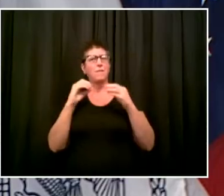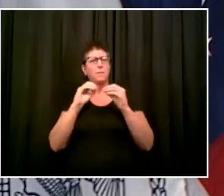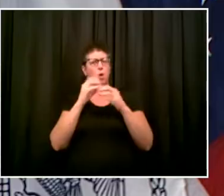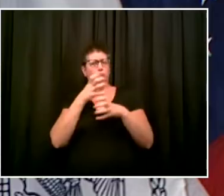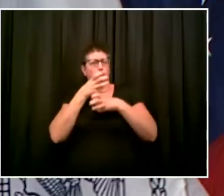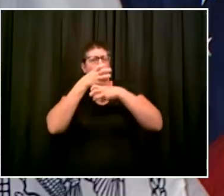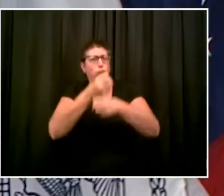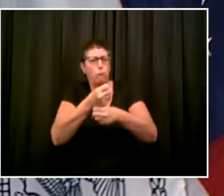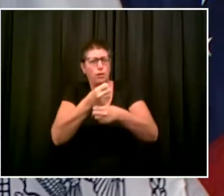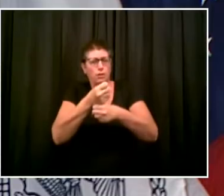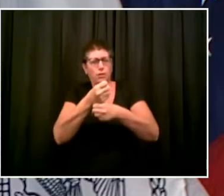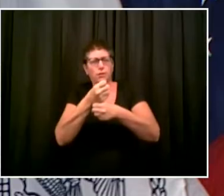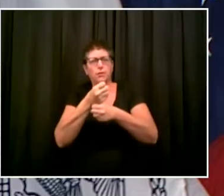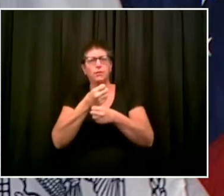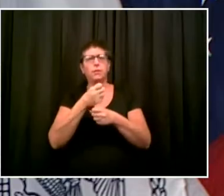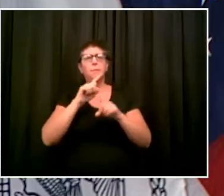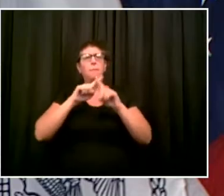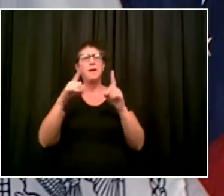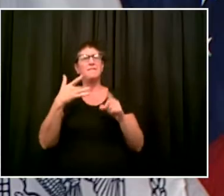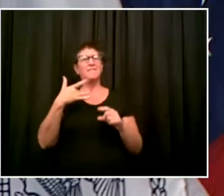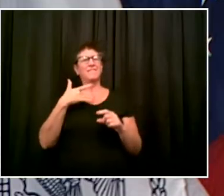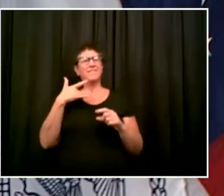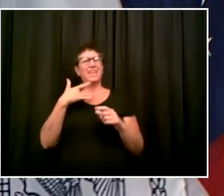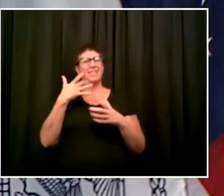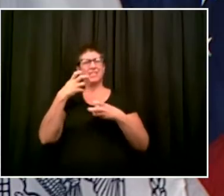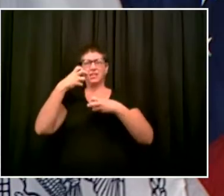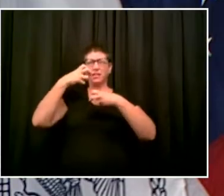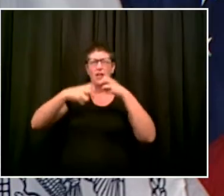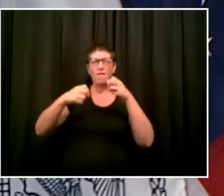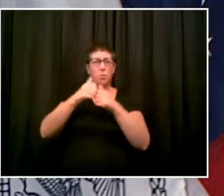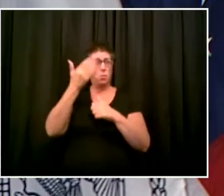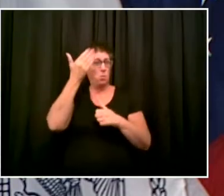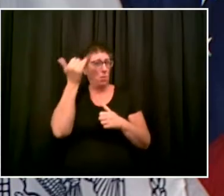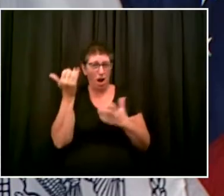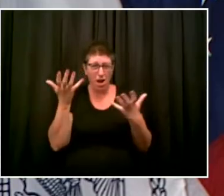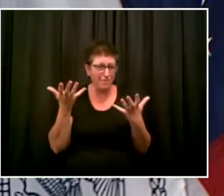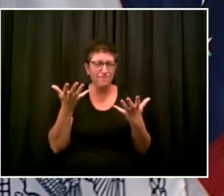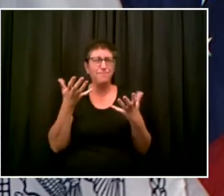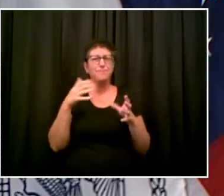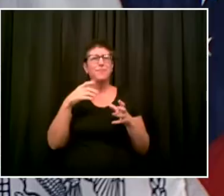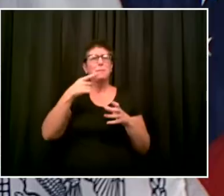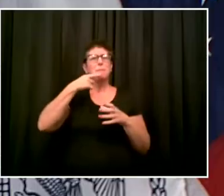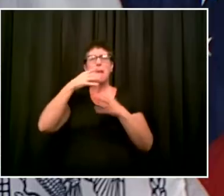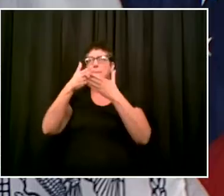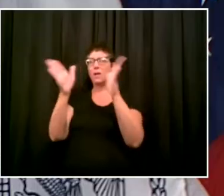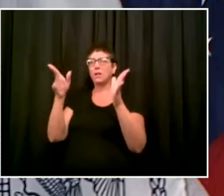I WONDER HOW YOU DO THAT AT THE SAME METI HTAT THE'SRE A PUBLIC PERCEPTION, AND